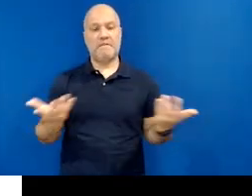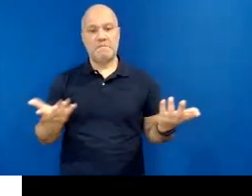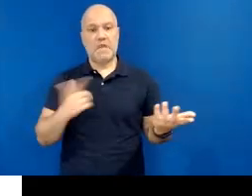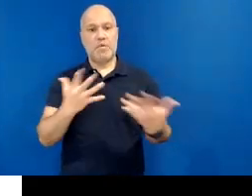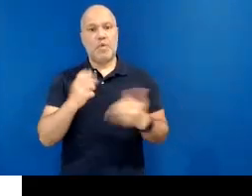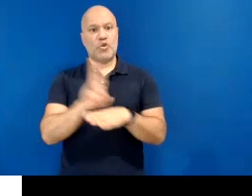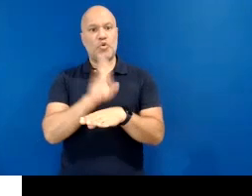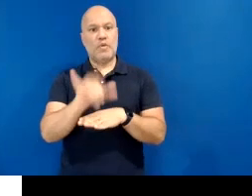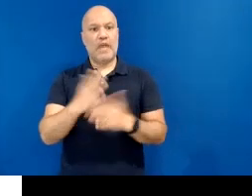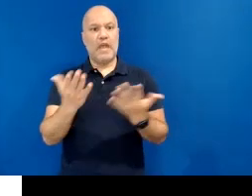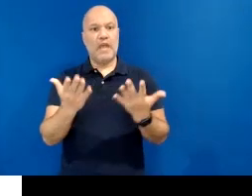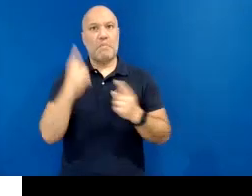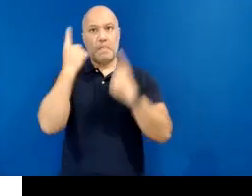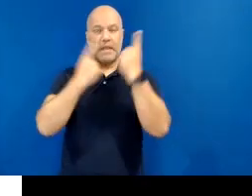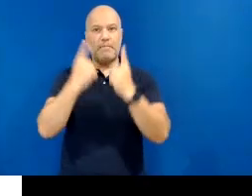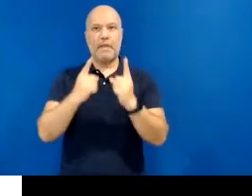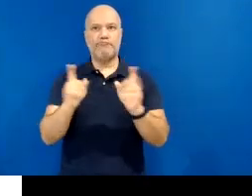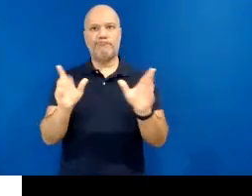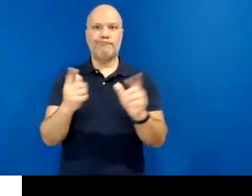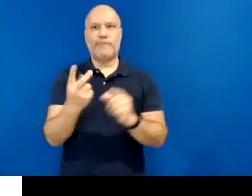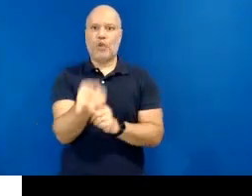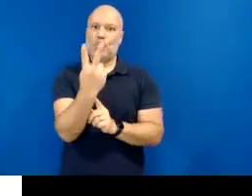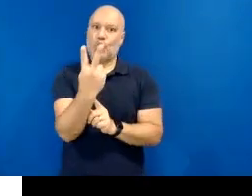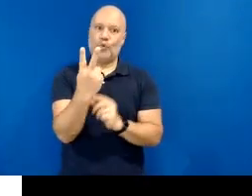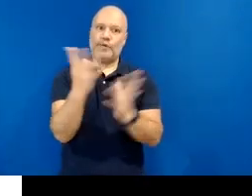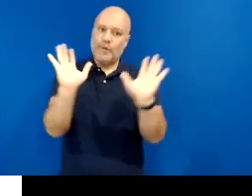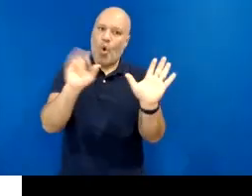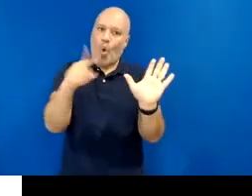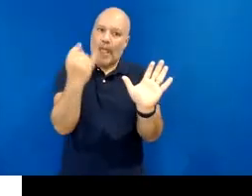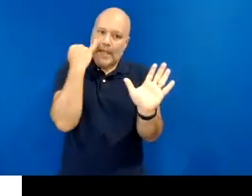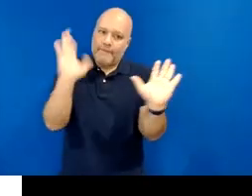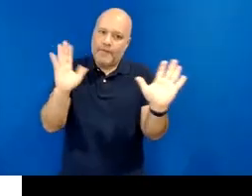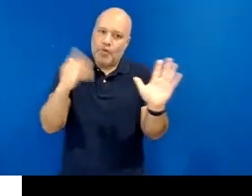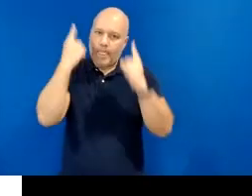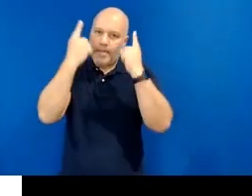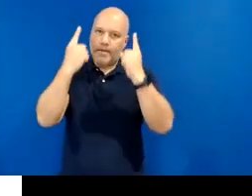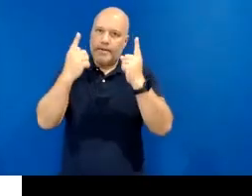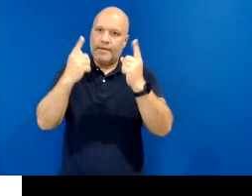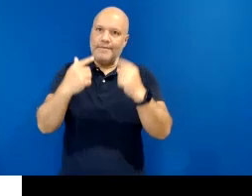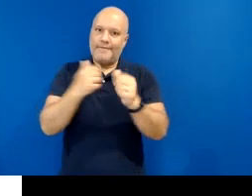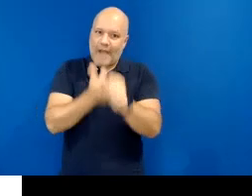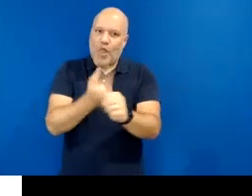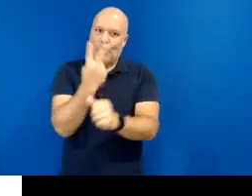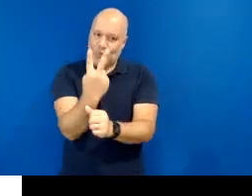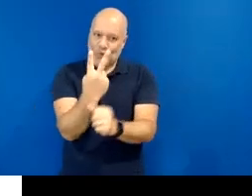that binary system of male/female for what it is. This next pie graph should not surprise us.